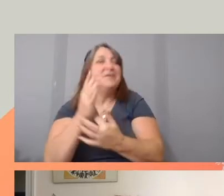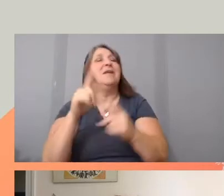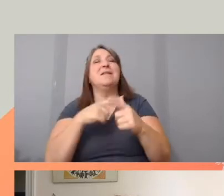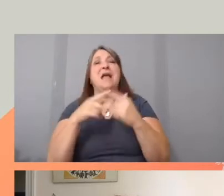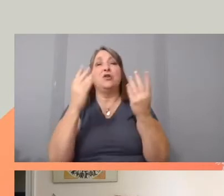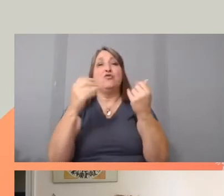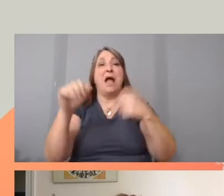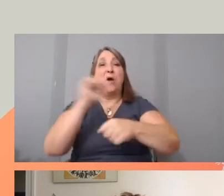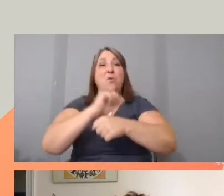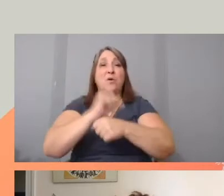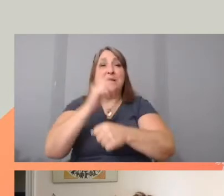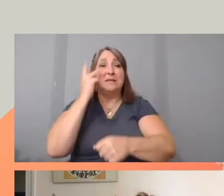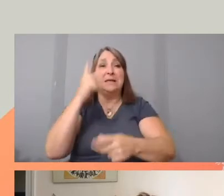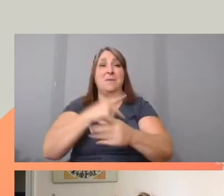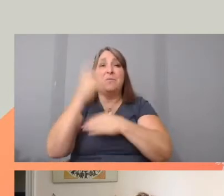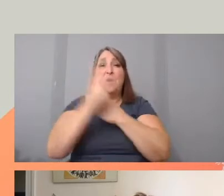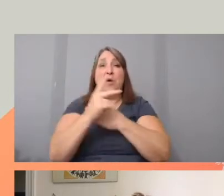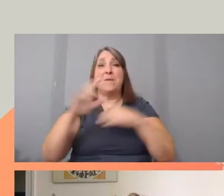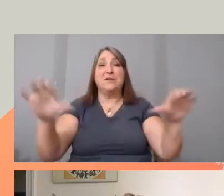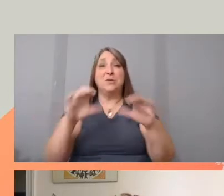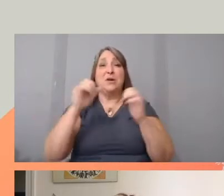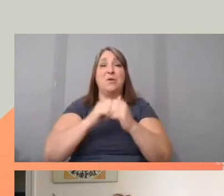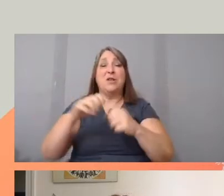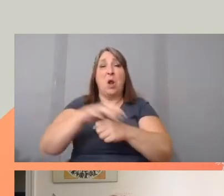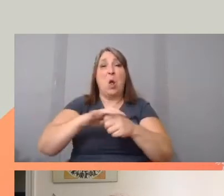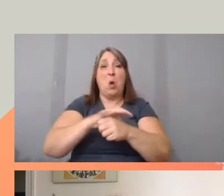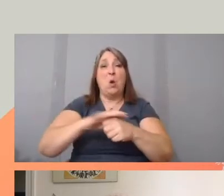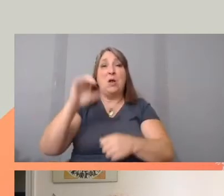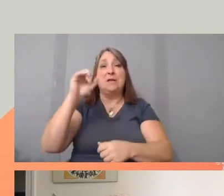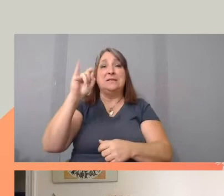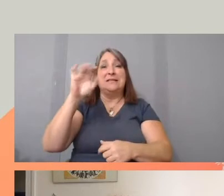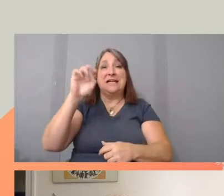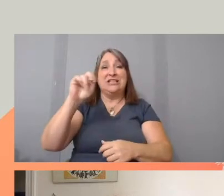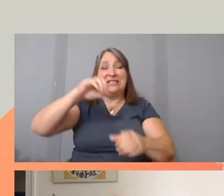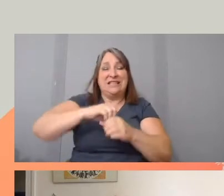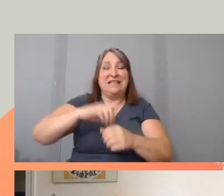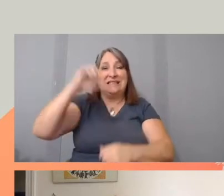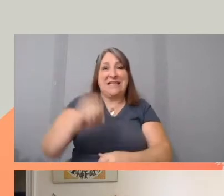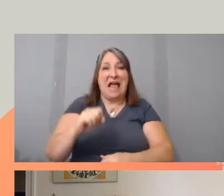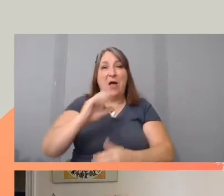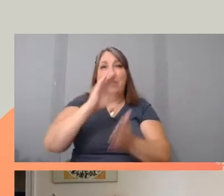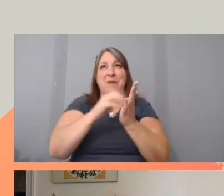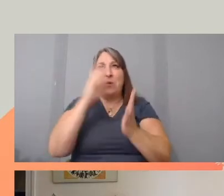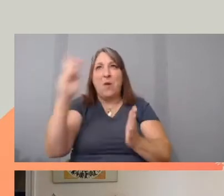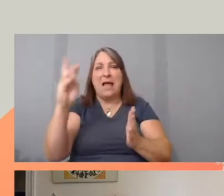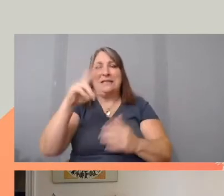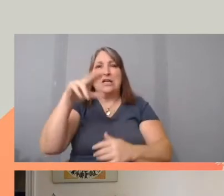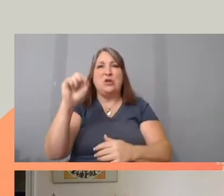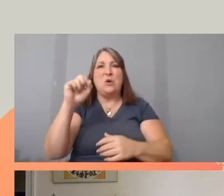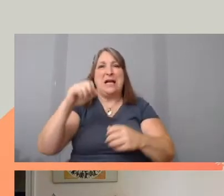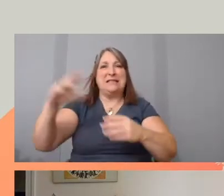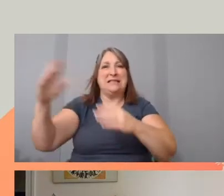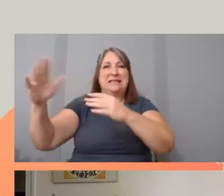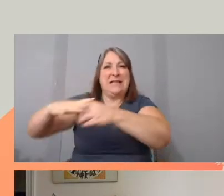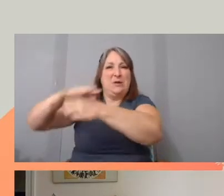with local stations in the South and the Midwest and the US territories to start to